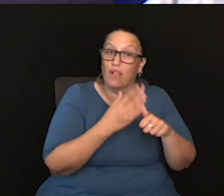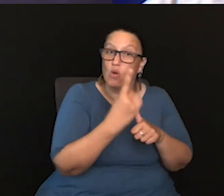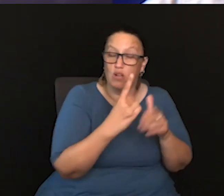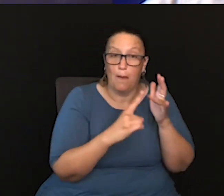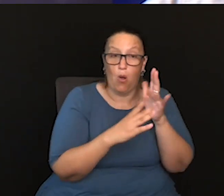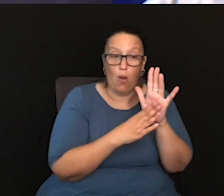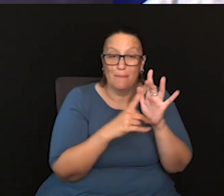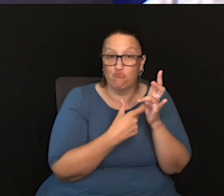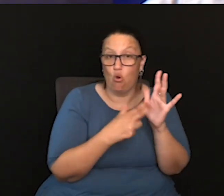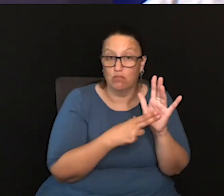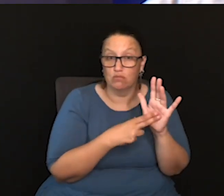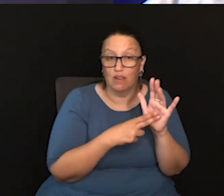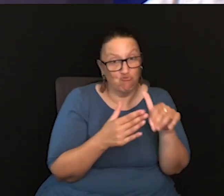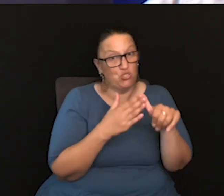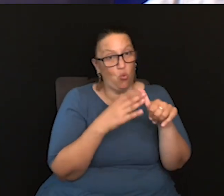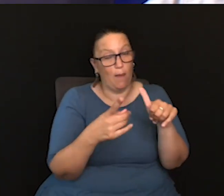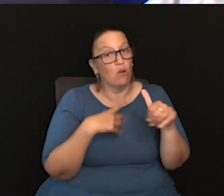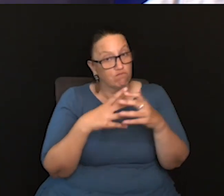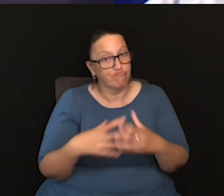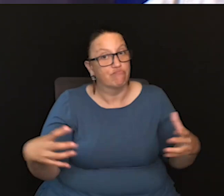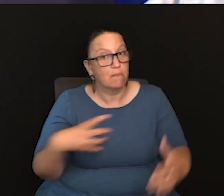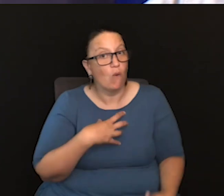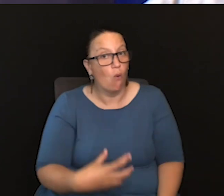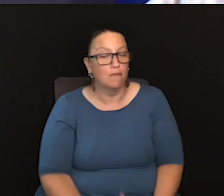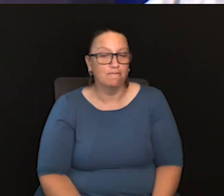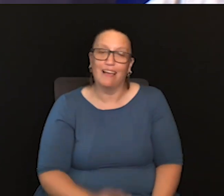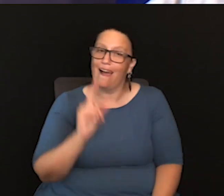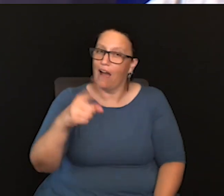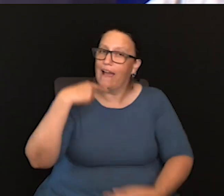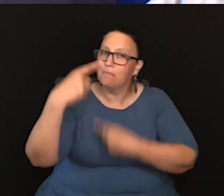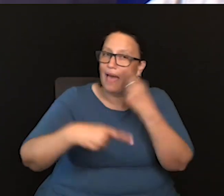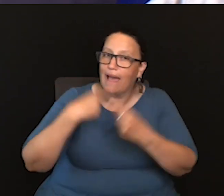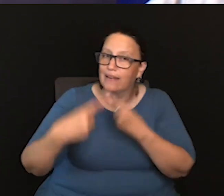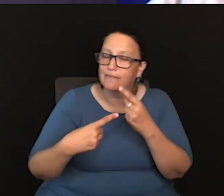over the BA.1 subtype of Omicron. Now, just a little bit of background,